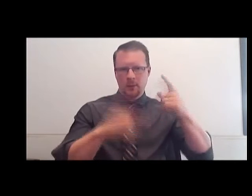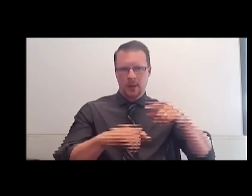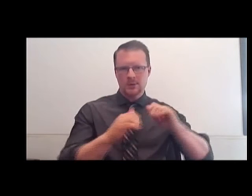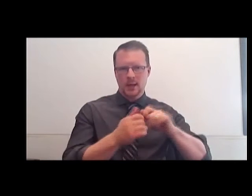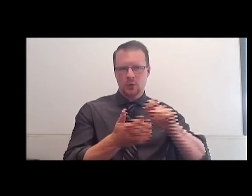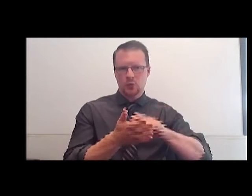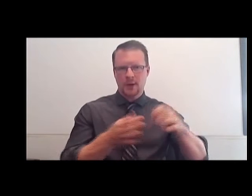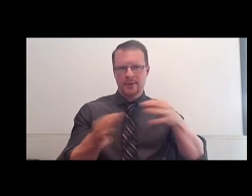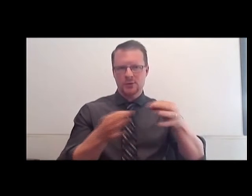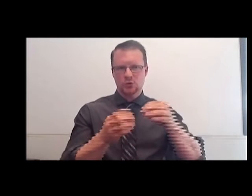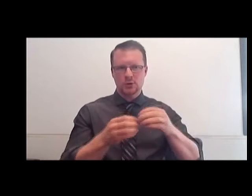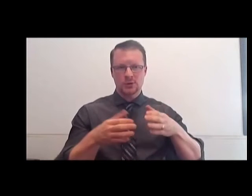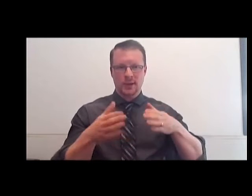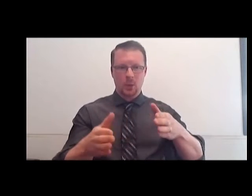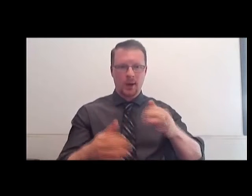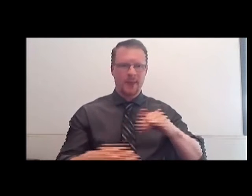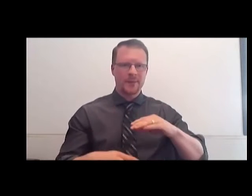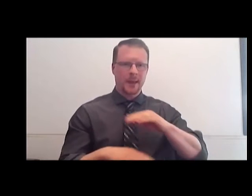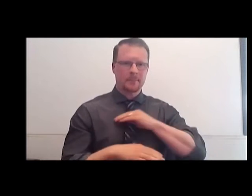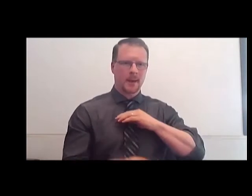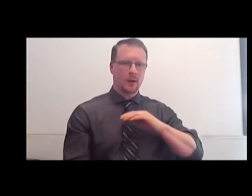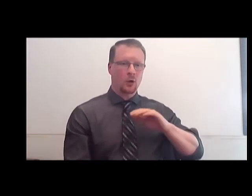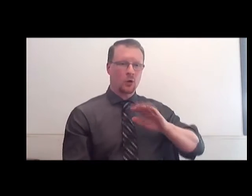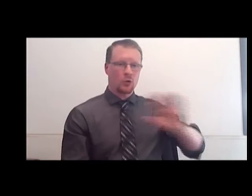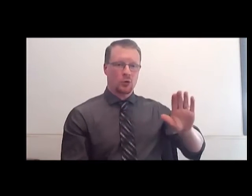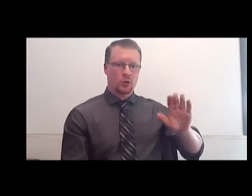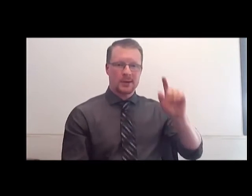And what we did is we talked about the best way